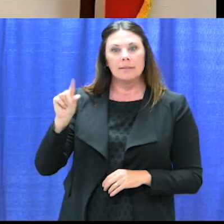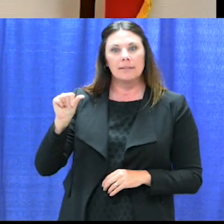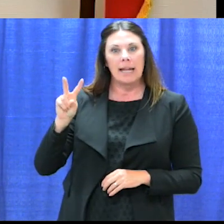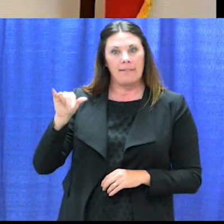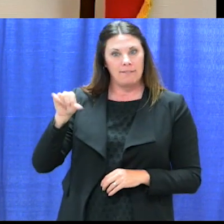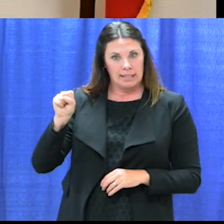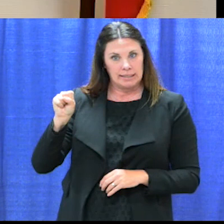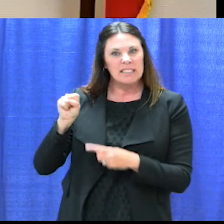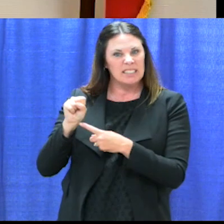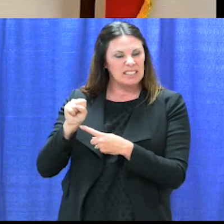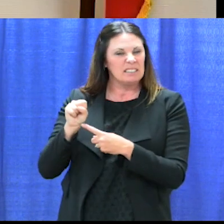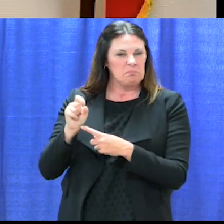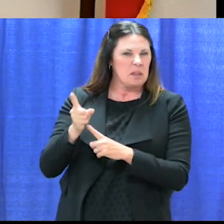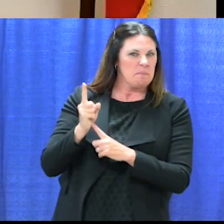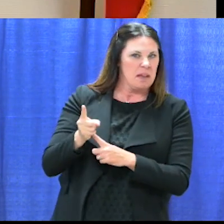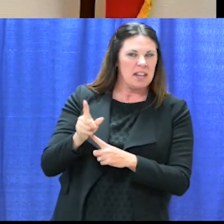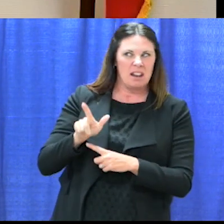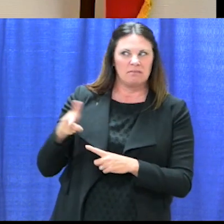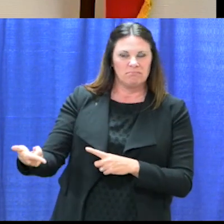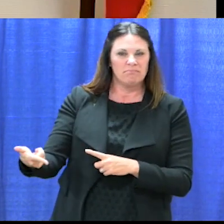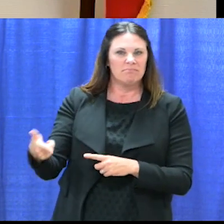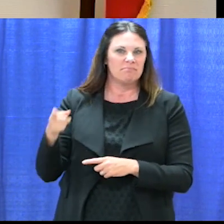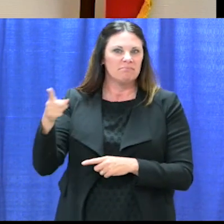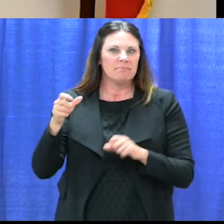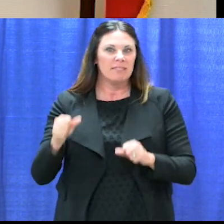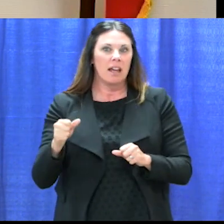just to say something on behalf of Google.